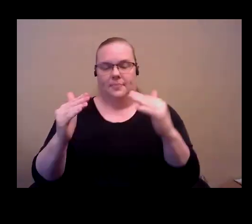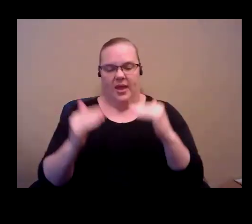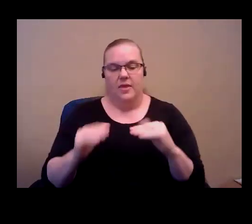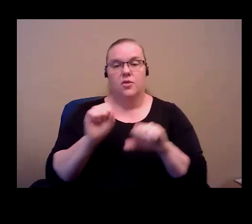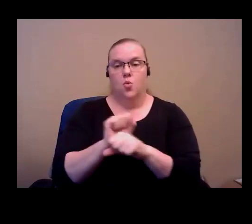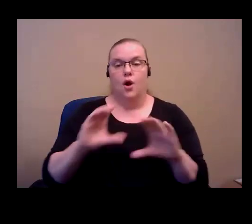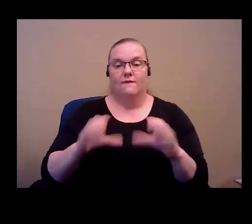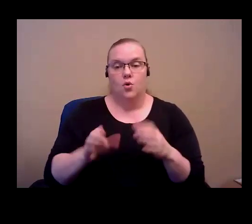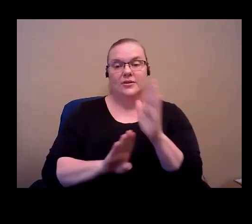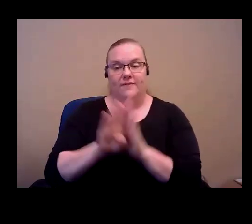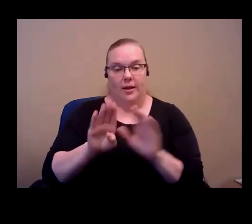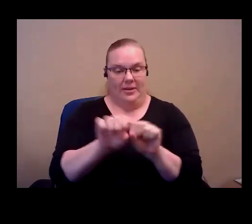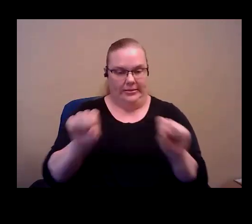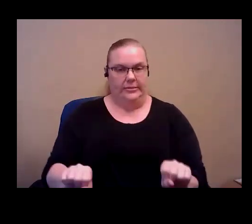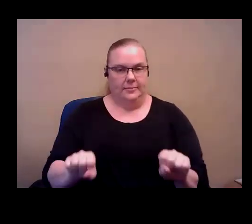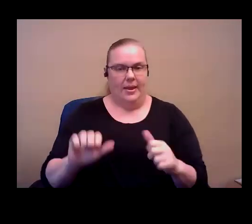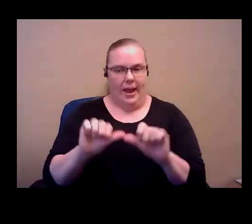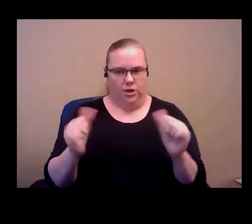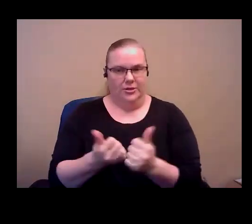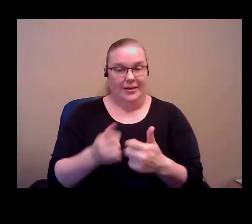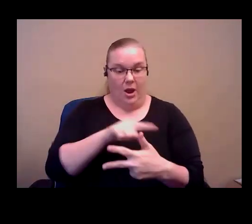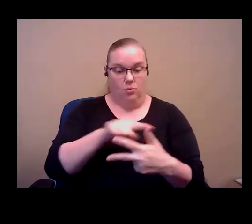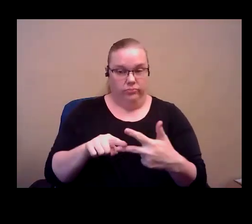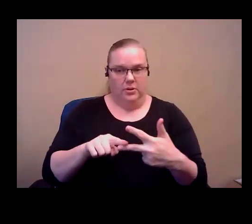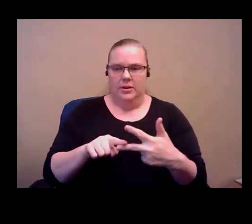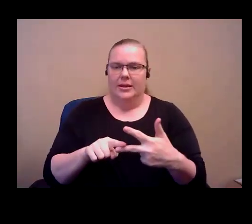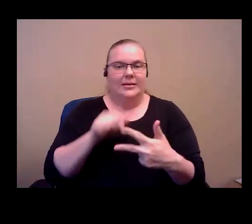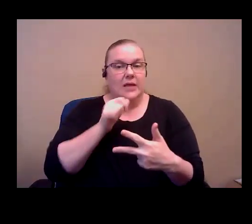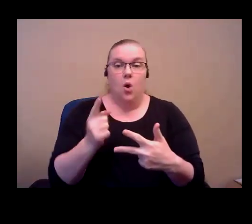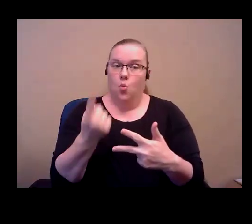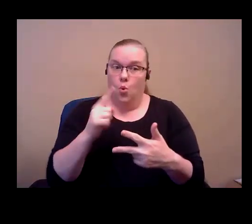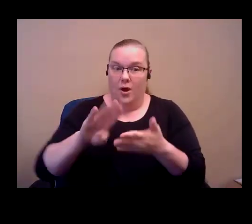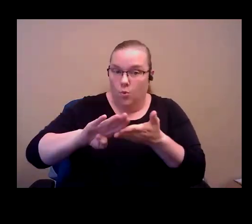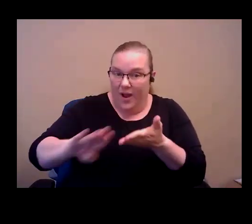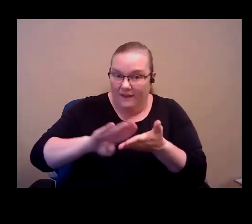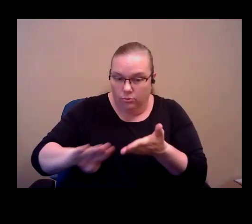And you'll notice it's not focused on any one waiver population. We have multiple listed here.